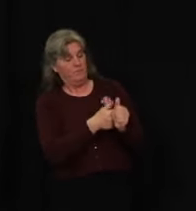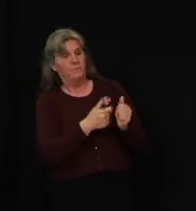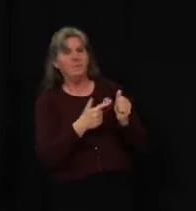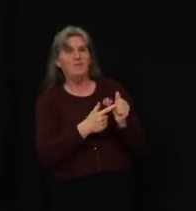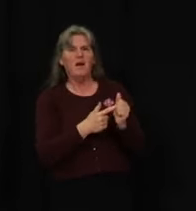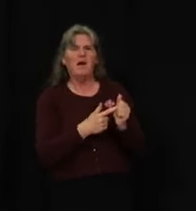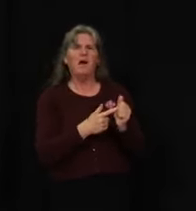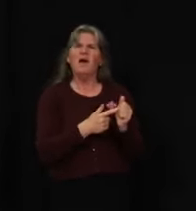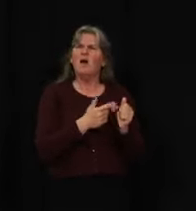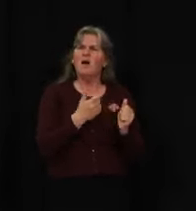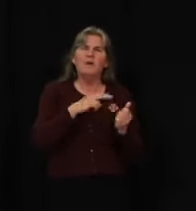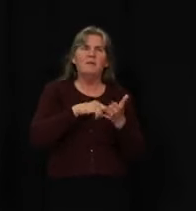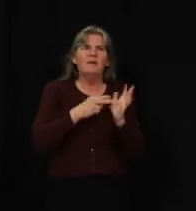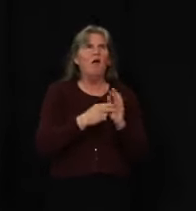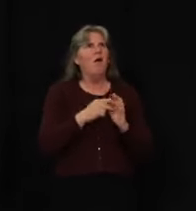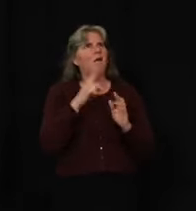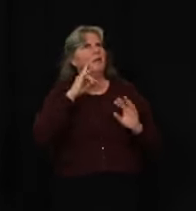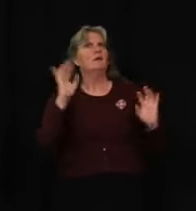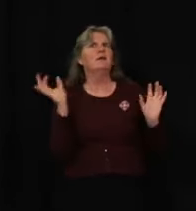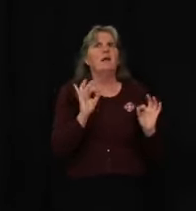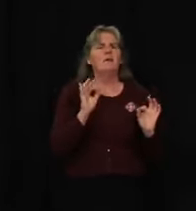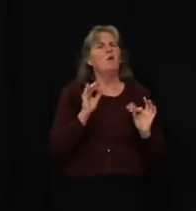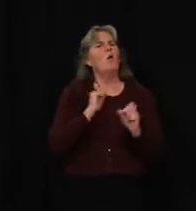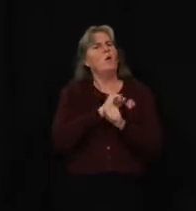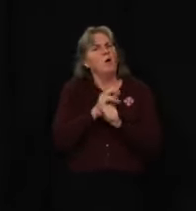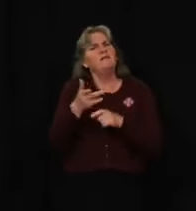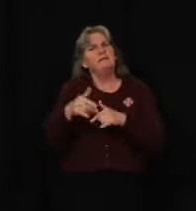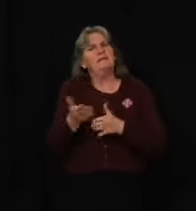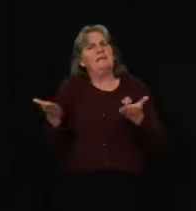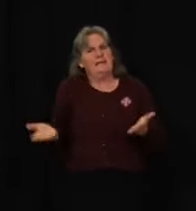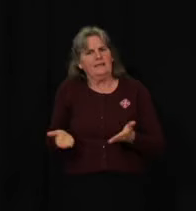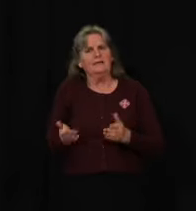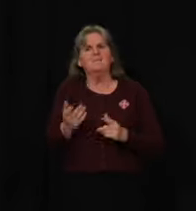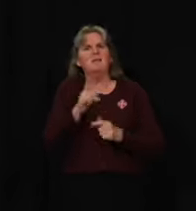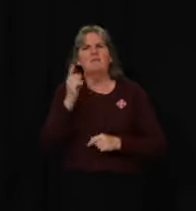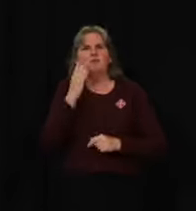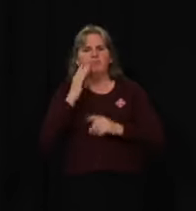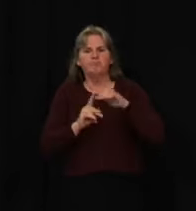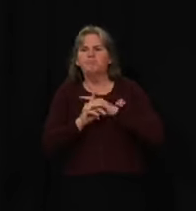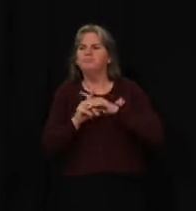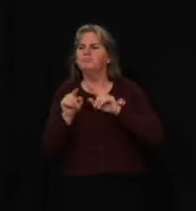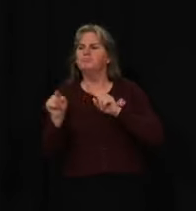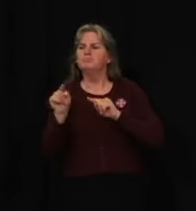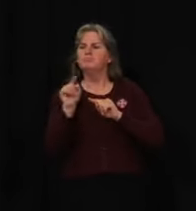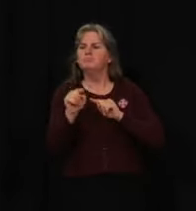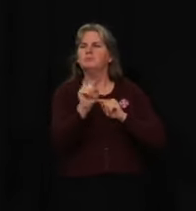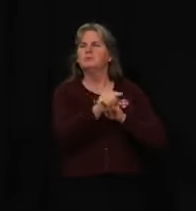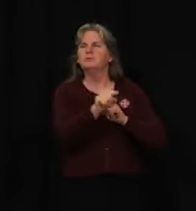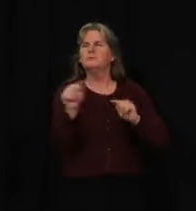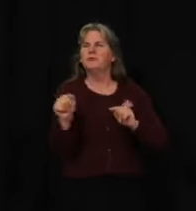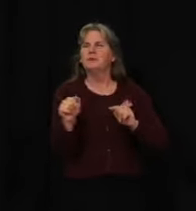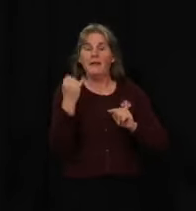threat is gone. It may be something that we will have to clamp back down on. If we did see increases in